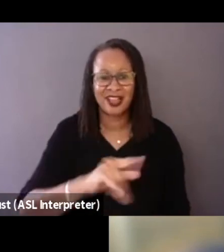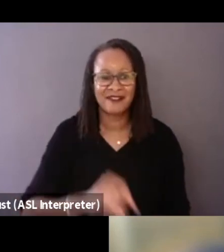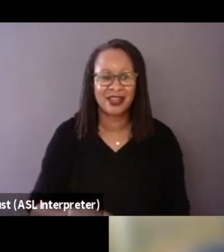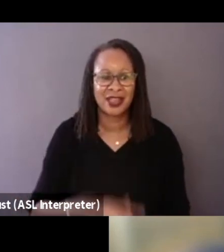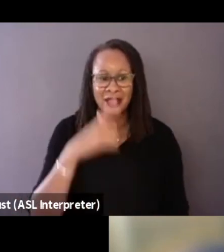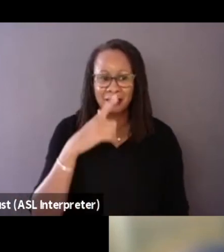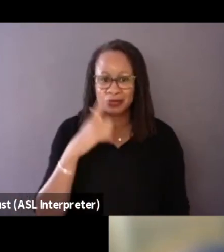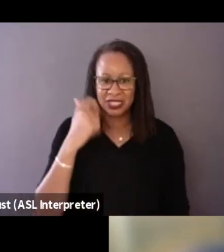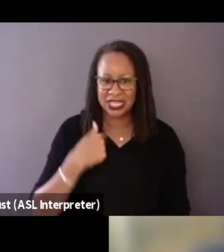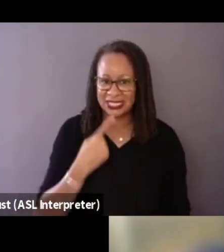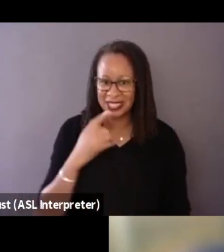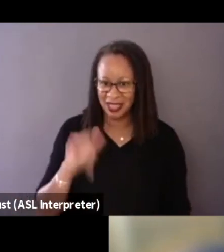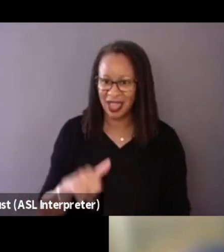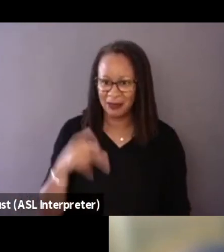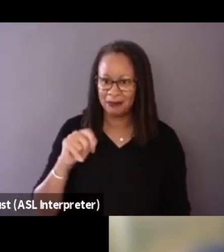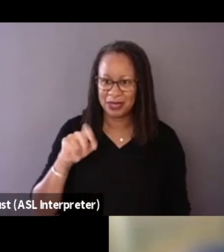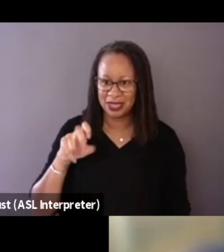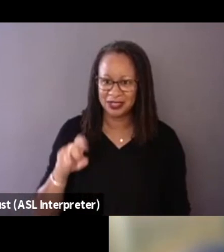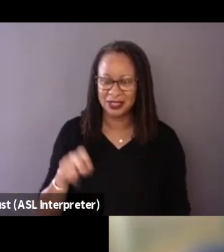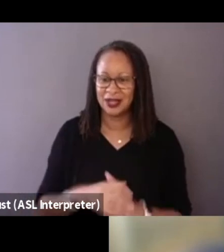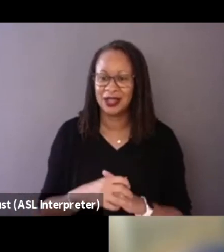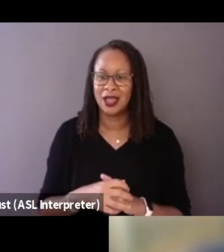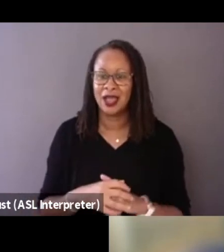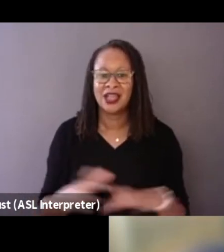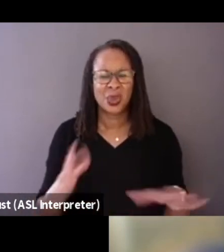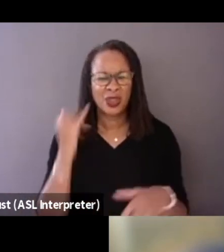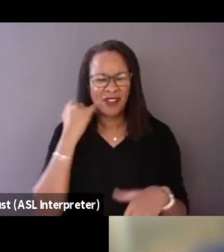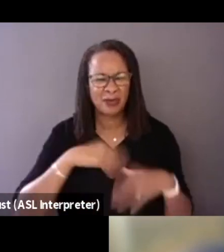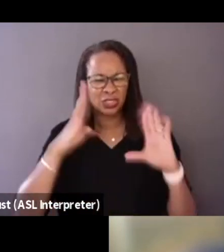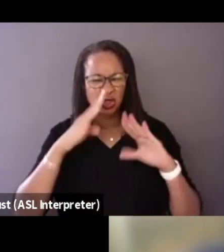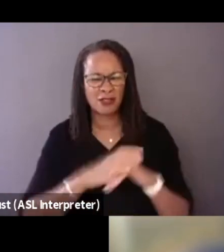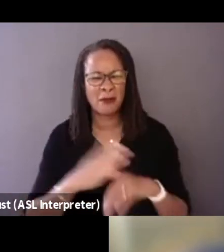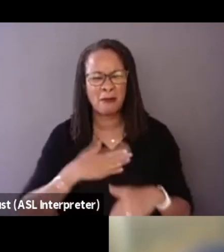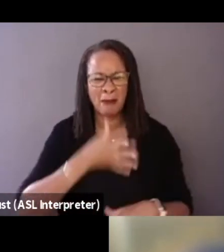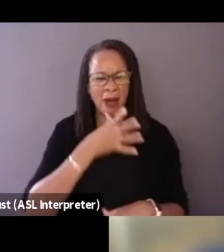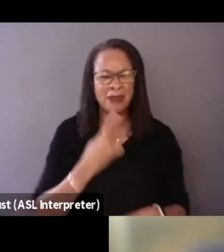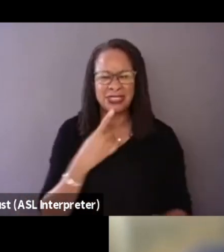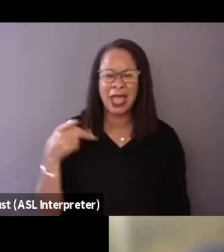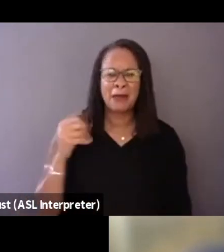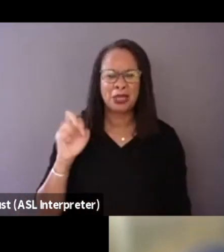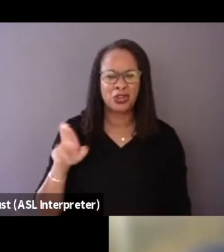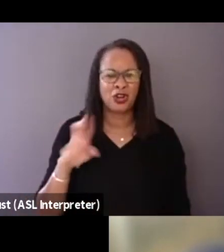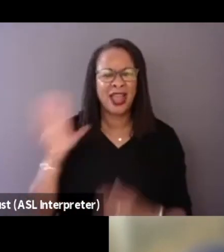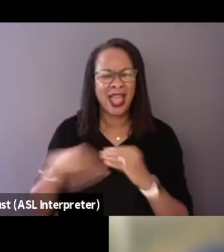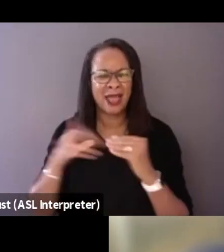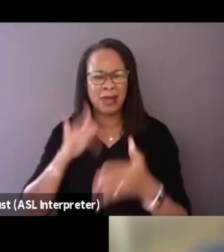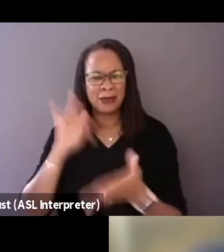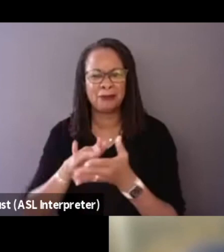I keep calling you Pete. And I feel like we're friends- - If I'm in trouble, my mom, she'll bust out the Peter. She'll throw the middle name in there too. Peter Oliveira Nicks.